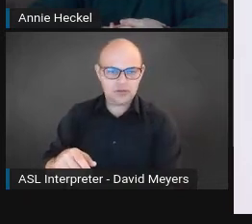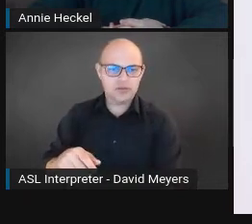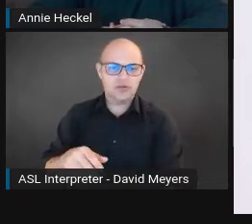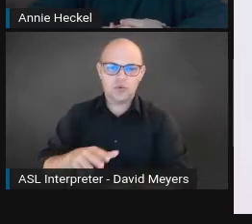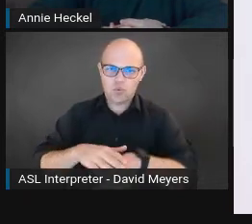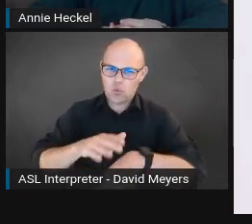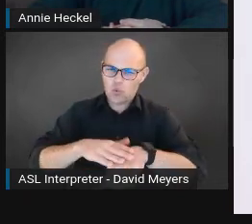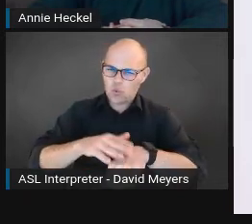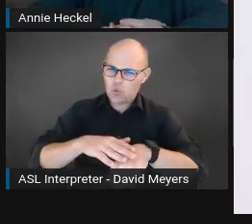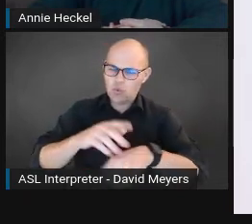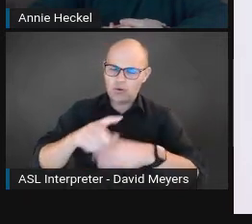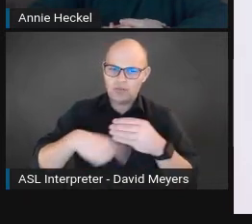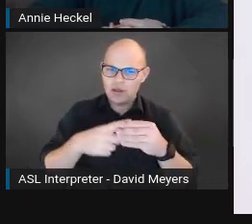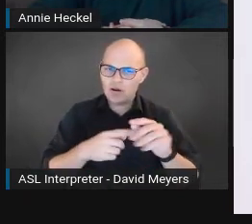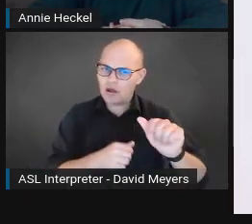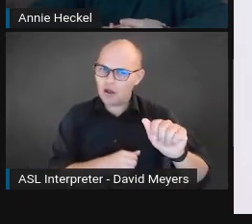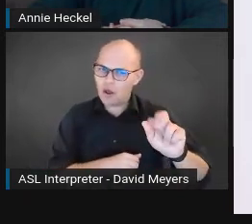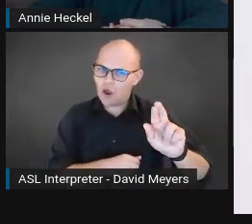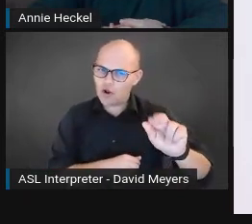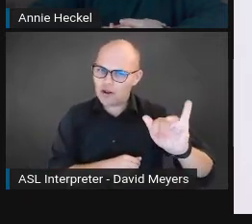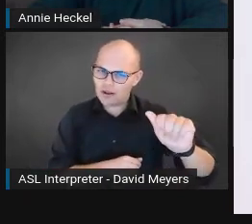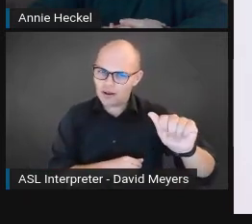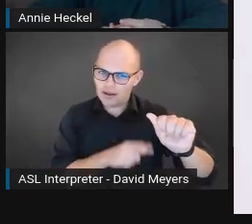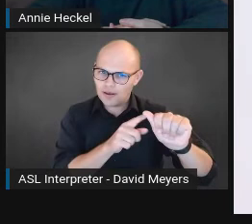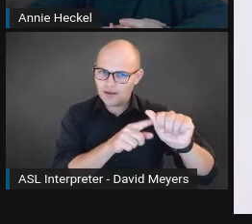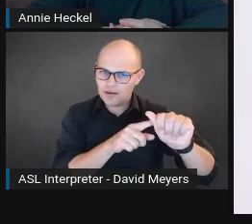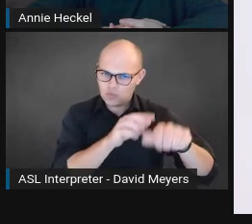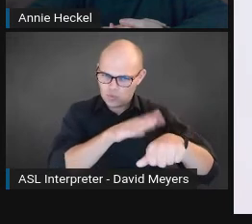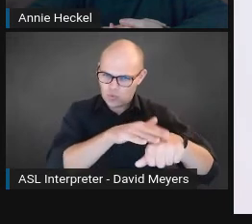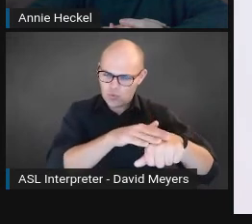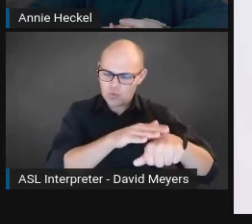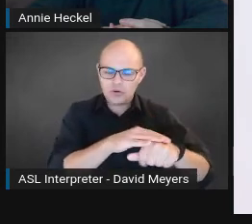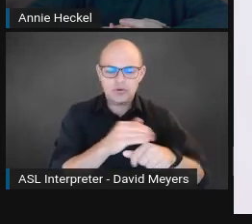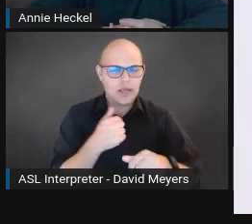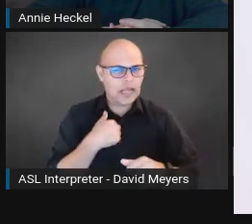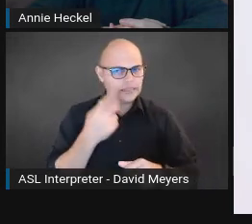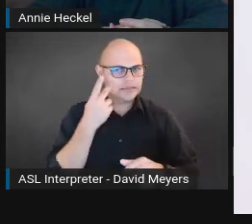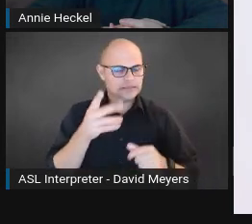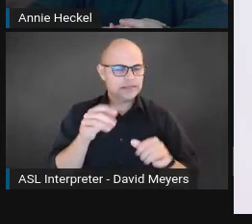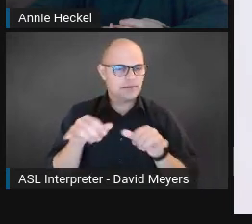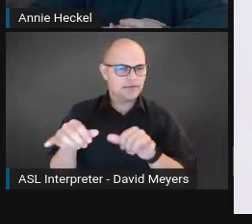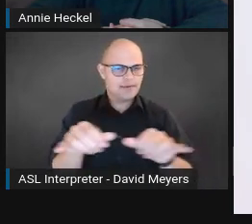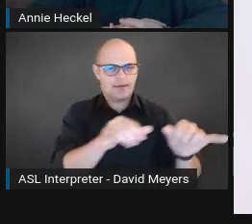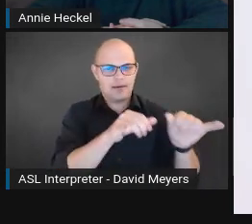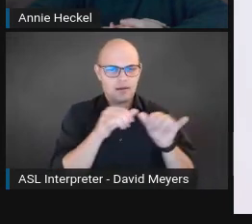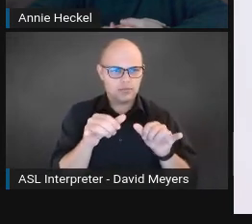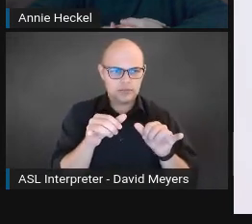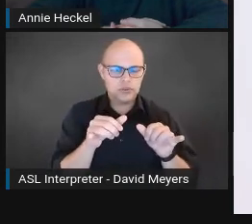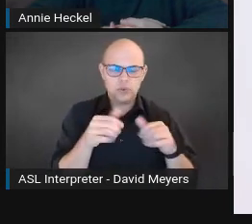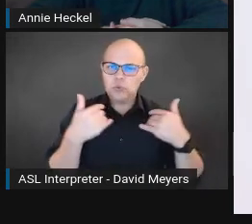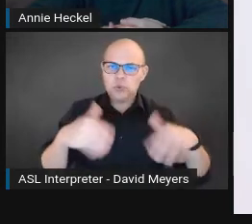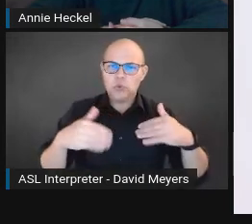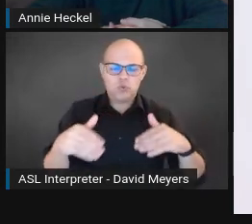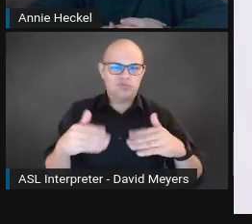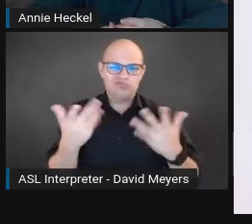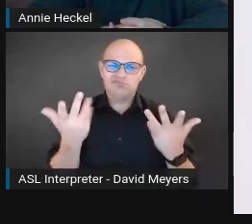Because one of probably the most common things I see causing a big failure when someone's been trying